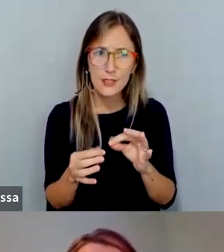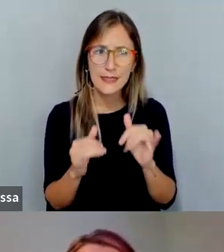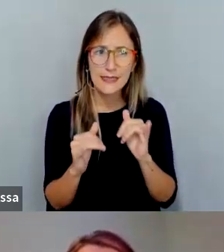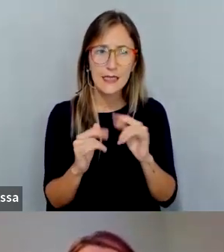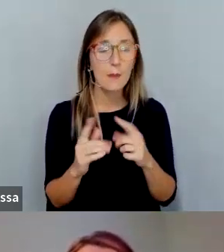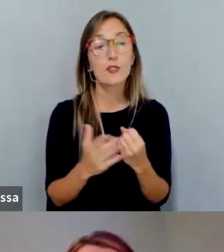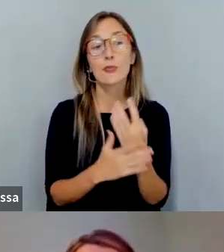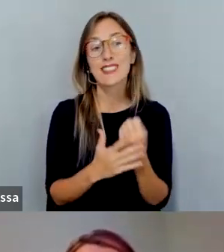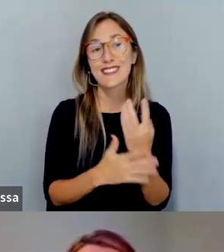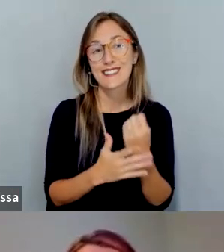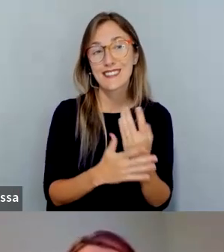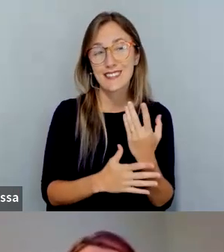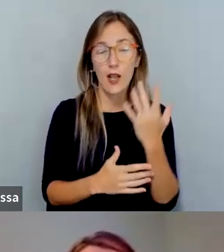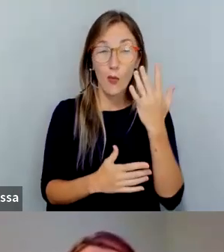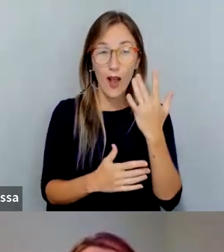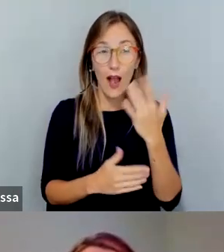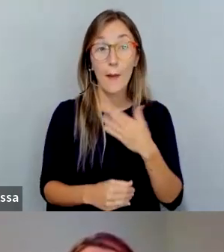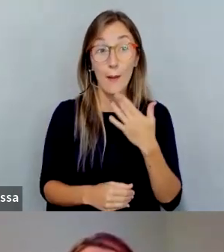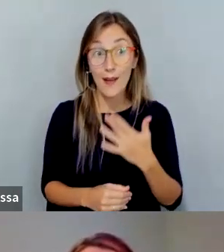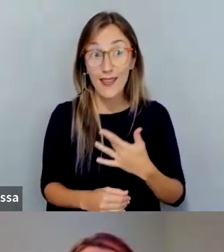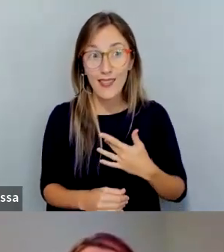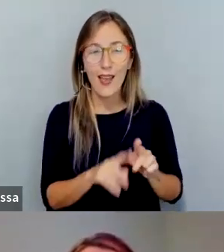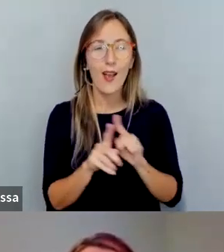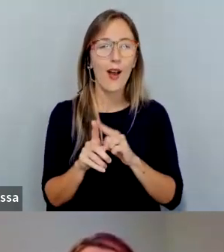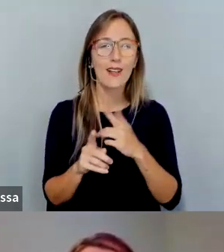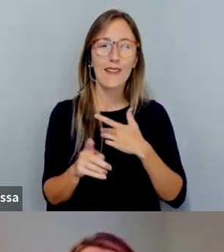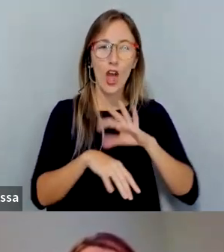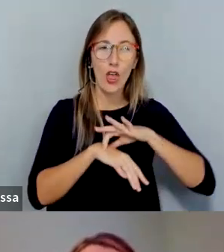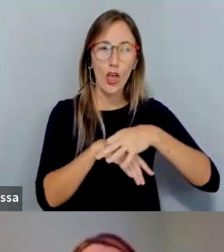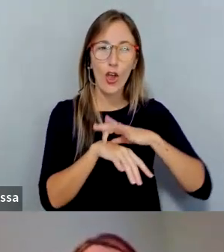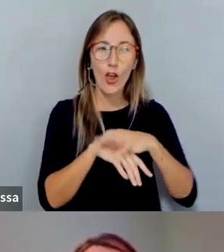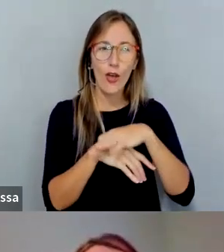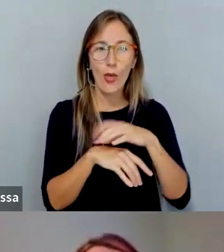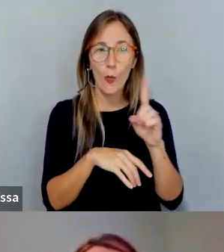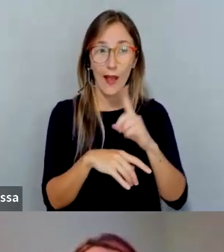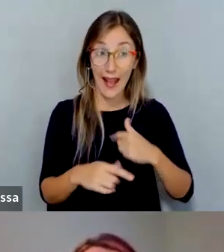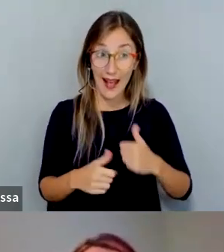My pronouns are she/her. My favorite season unlike most of you is spring.